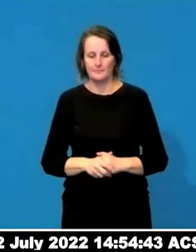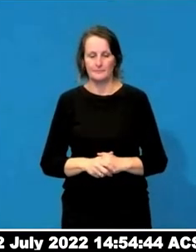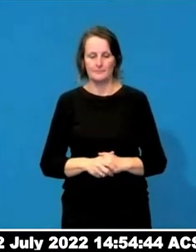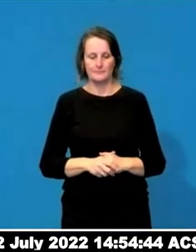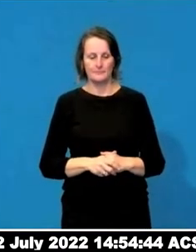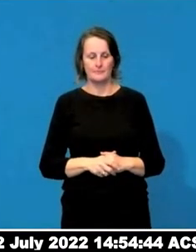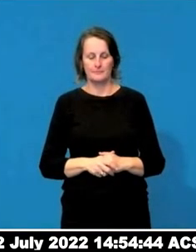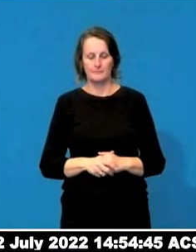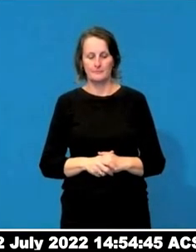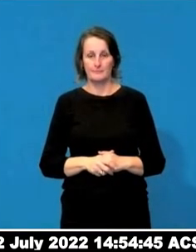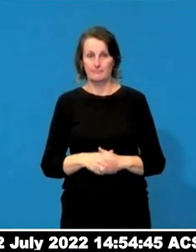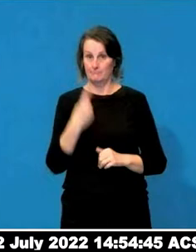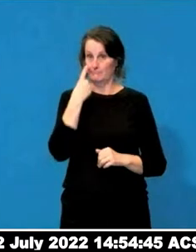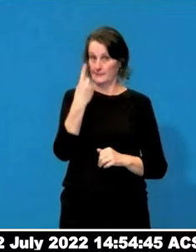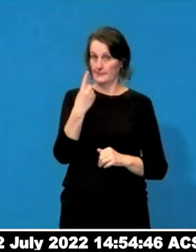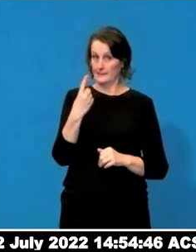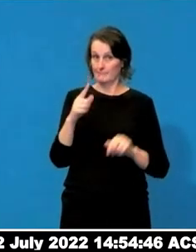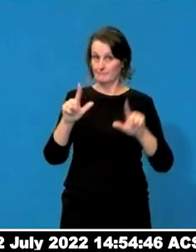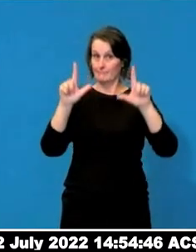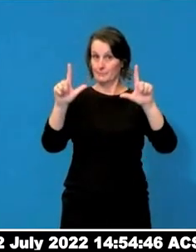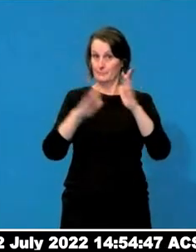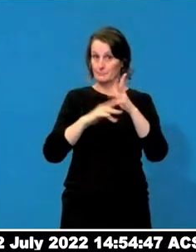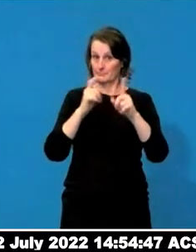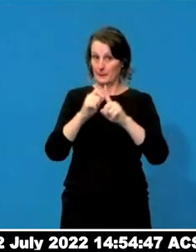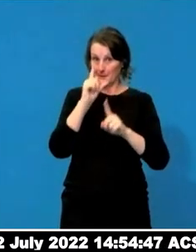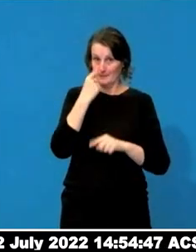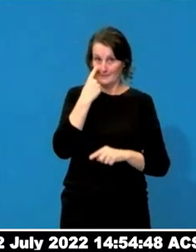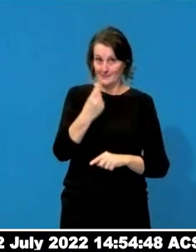Can you see that map, Ms Houghton? Yes, I can.